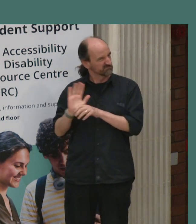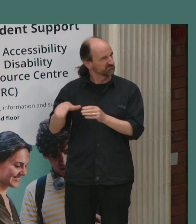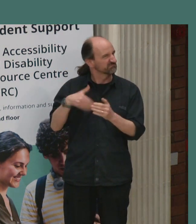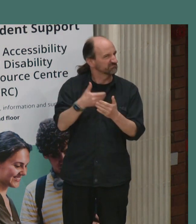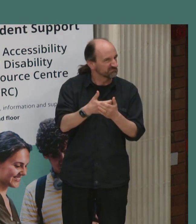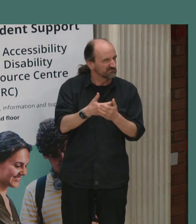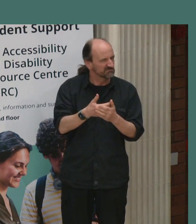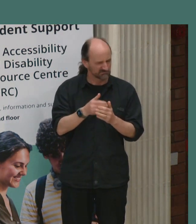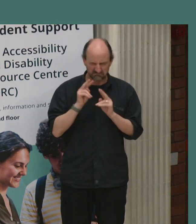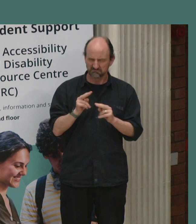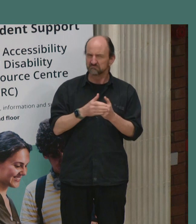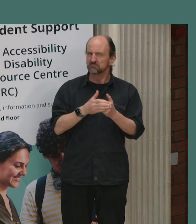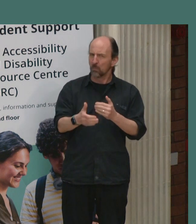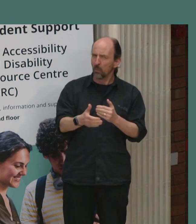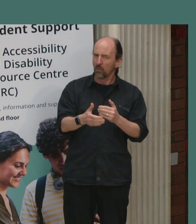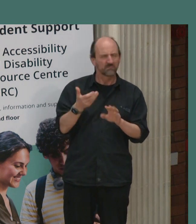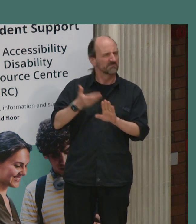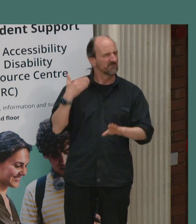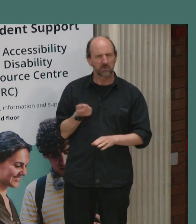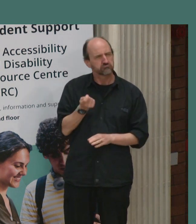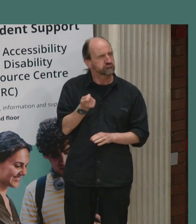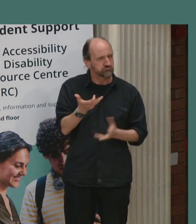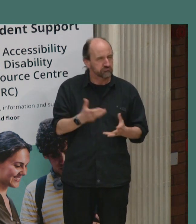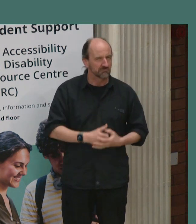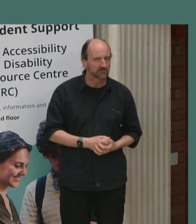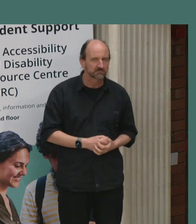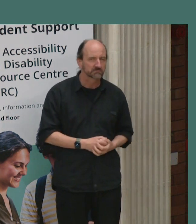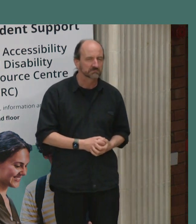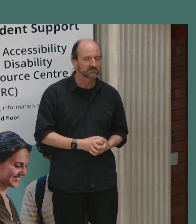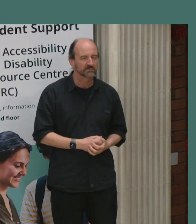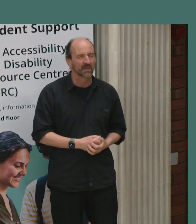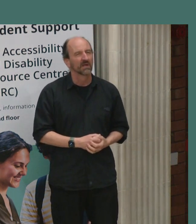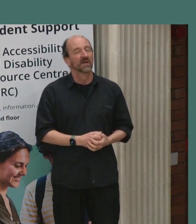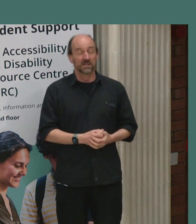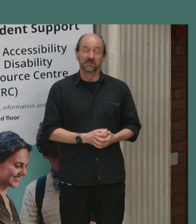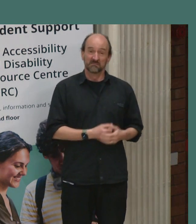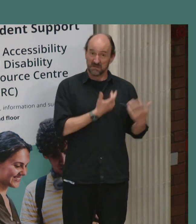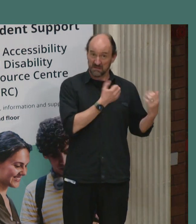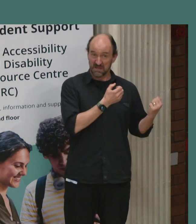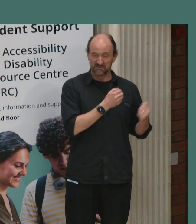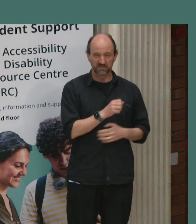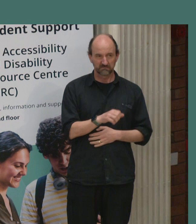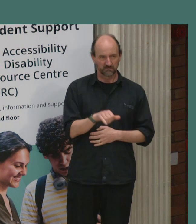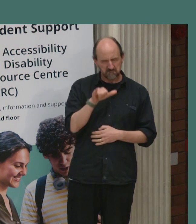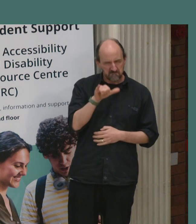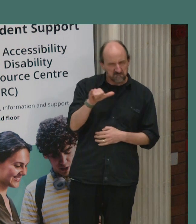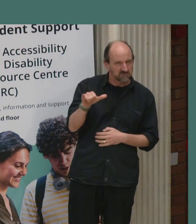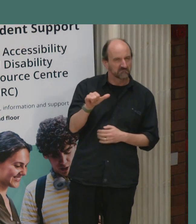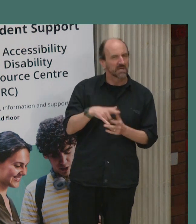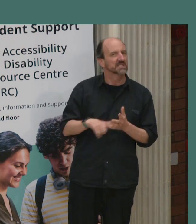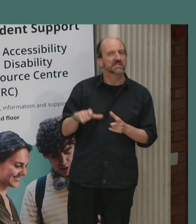a thing in a way that it wasn't before. Scepticism about ADHD on the part of some of our colleagues